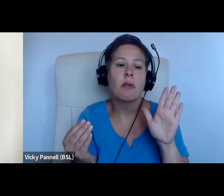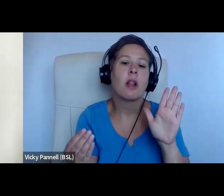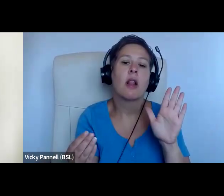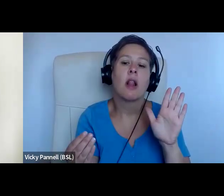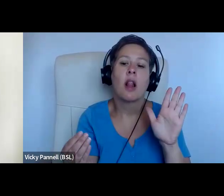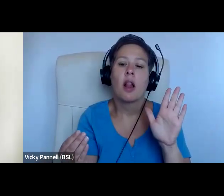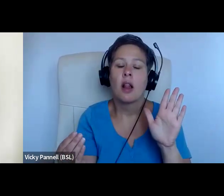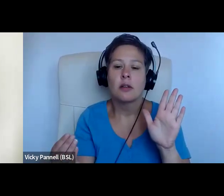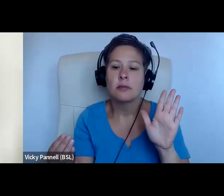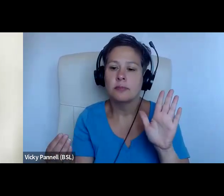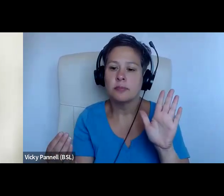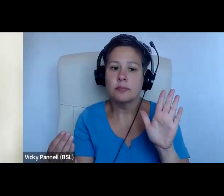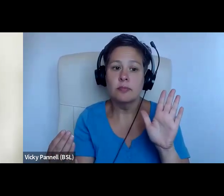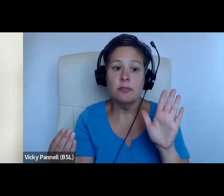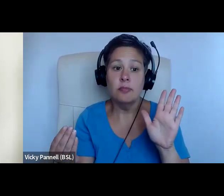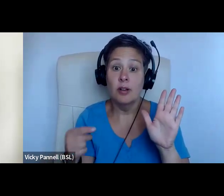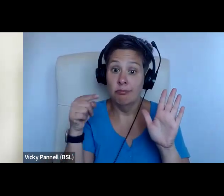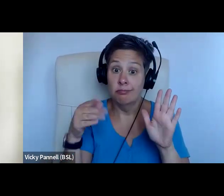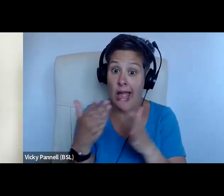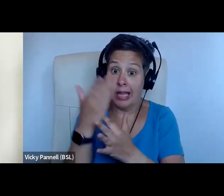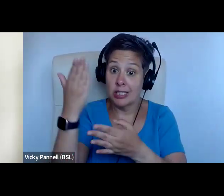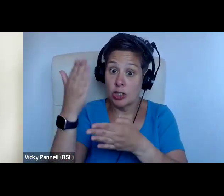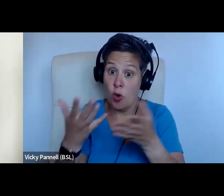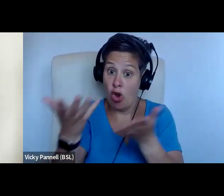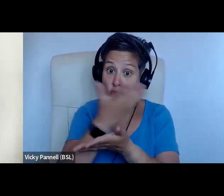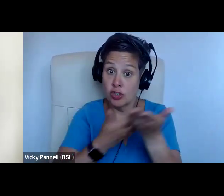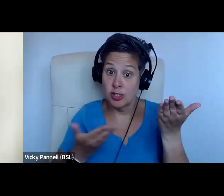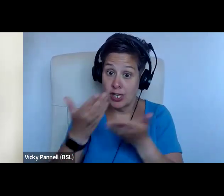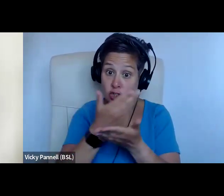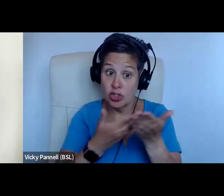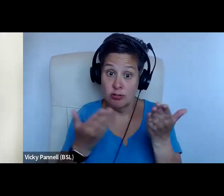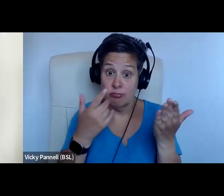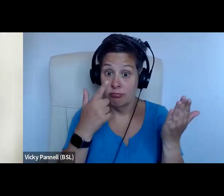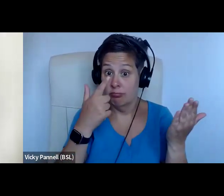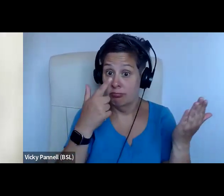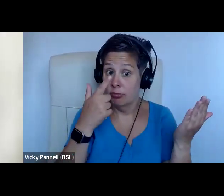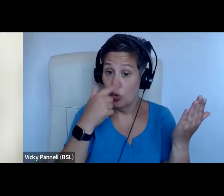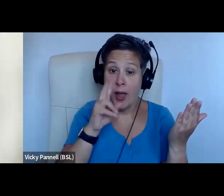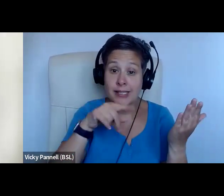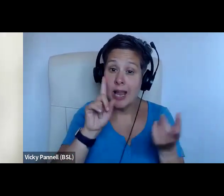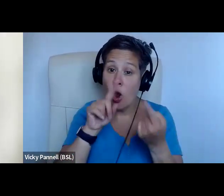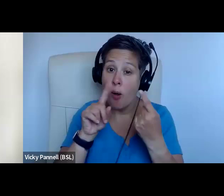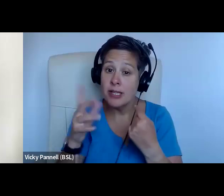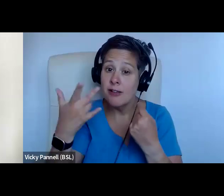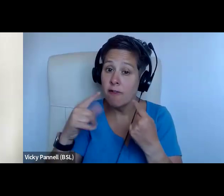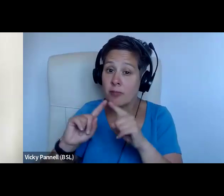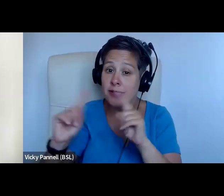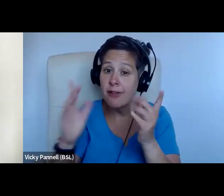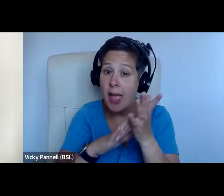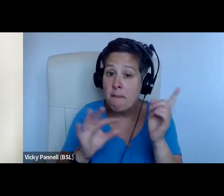Department for Work and Pensions put out about Access to Work recently, look at the text of the consultation itself, and draw out, I think,